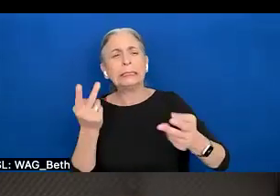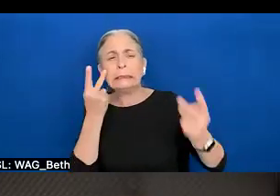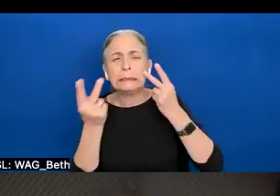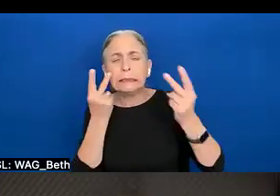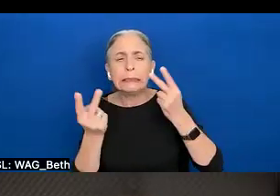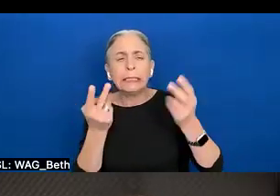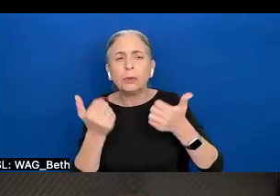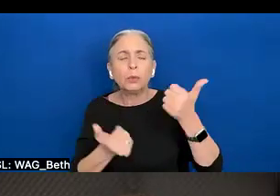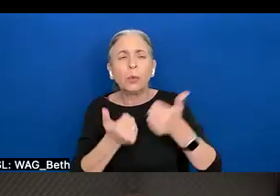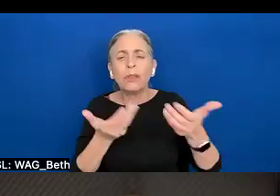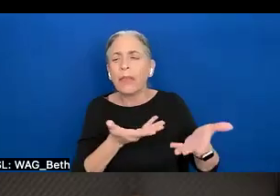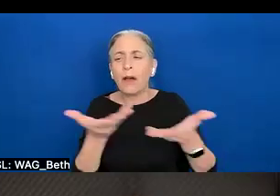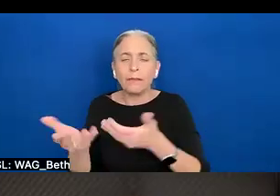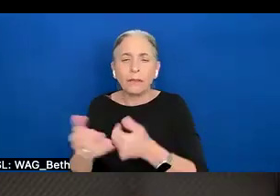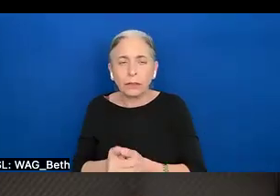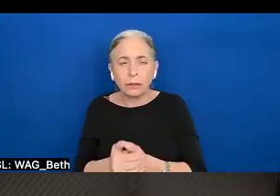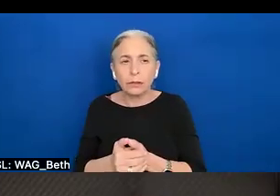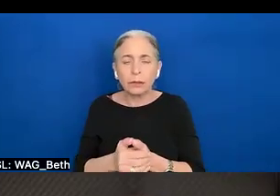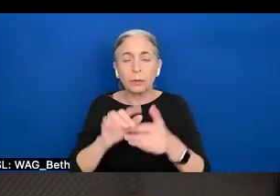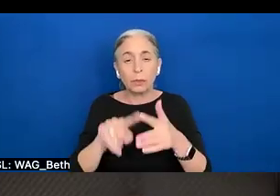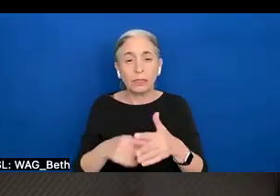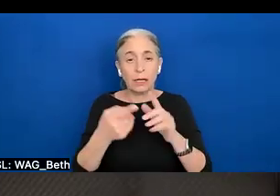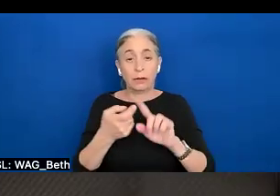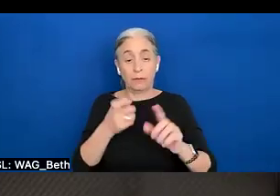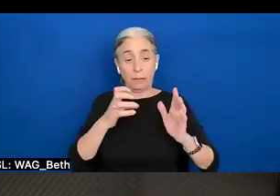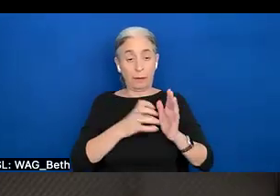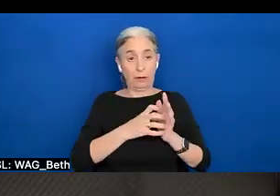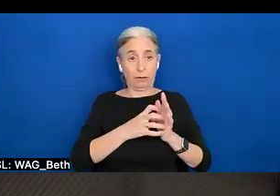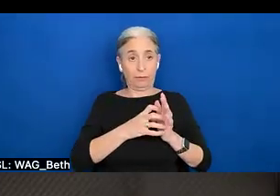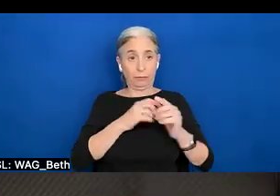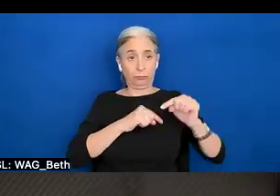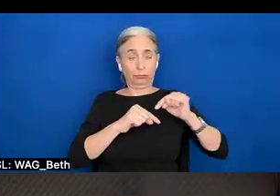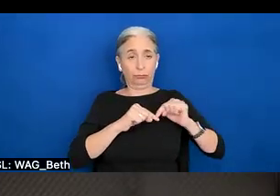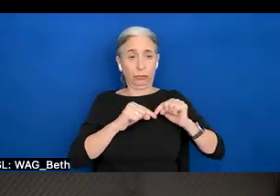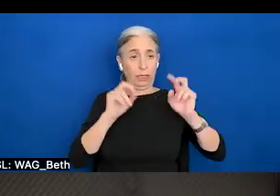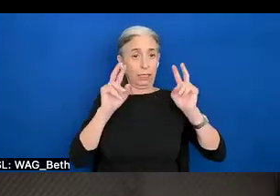And we started from paragraphs, and from titles.